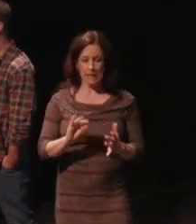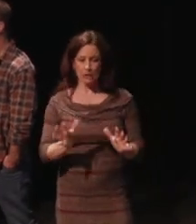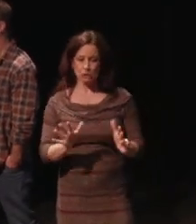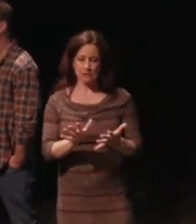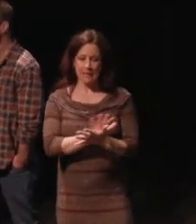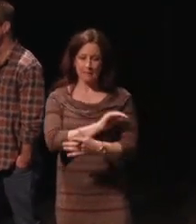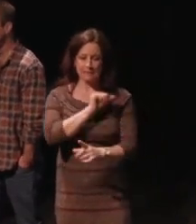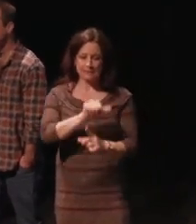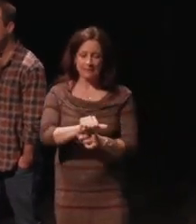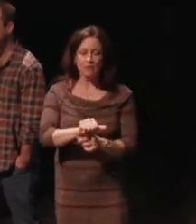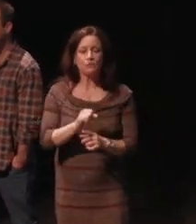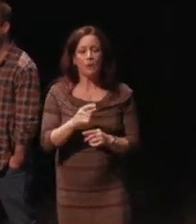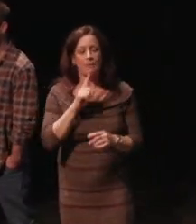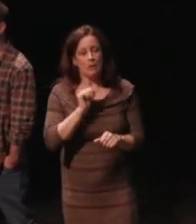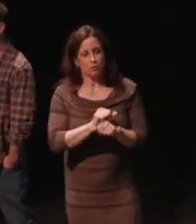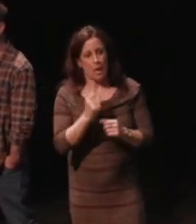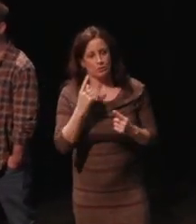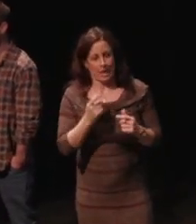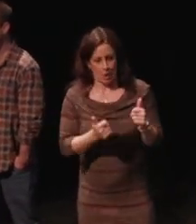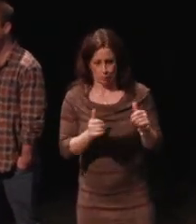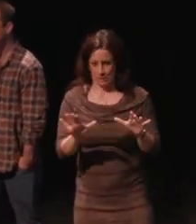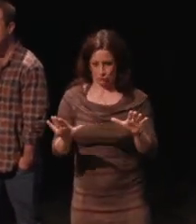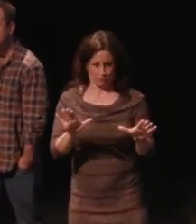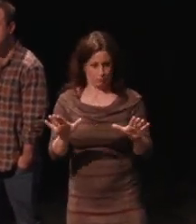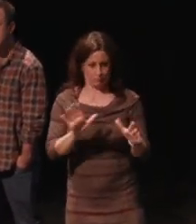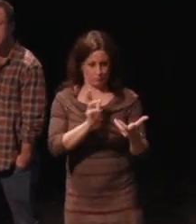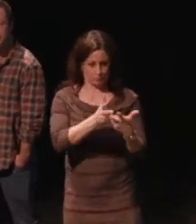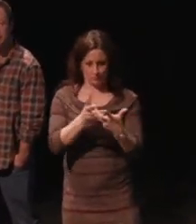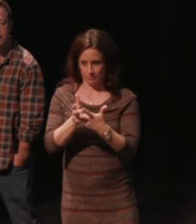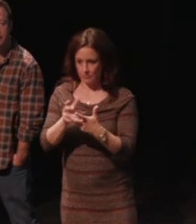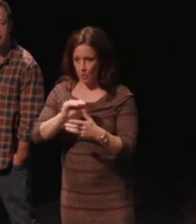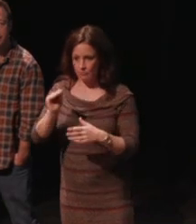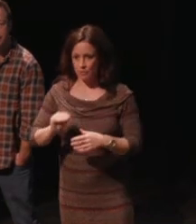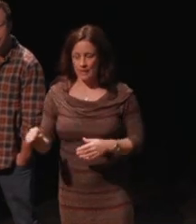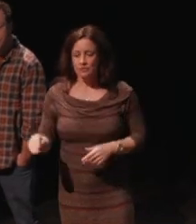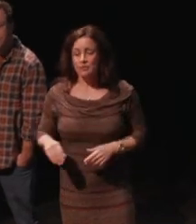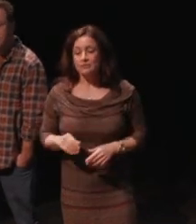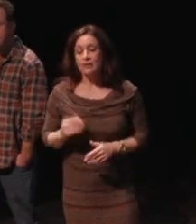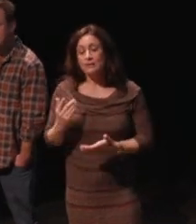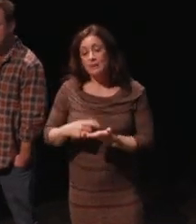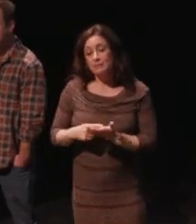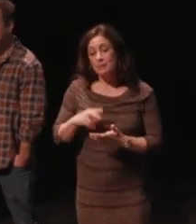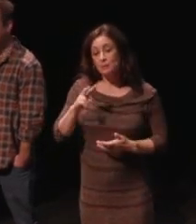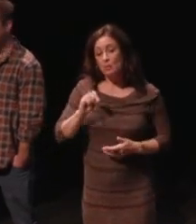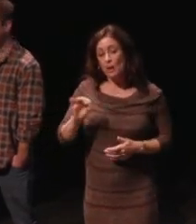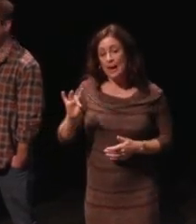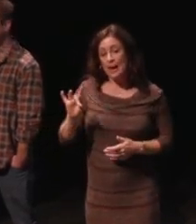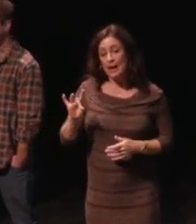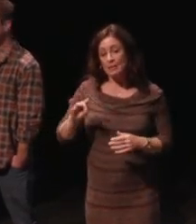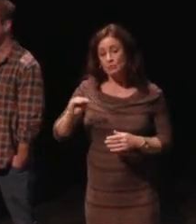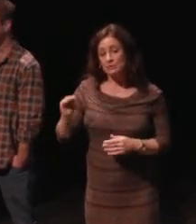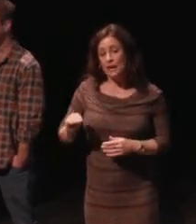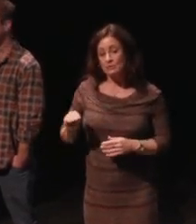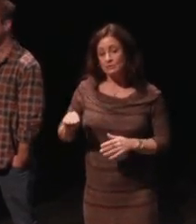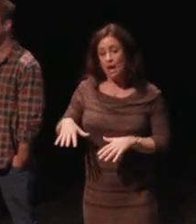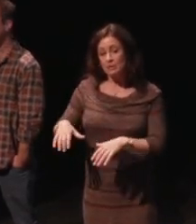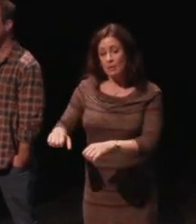so make sure that you're understanding in what context you're using usage percentages, but could sometimes, 2.8 percent adoption isn't a negative thing, it's a positive